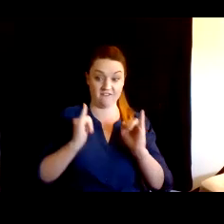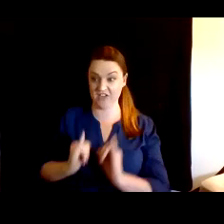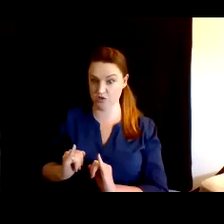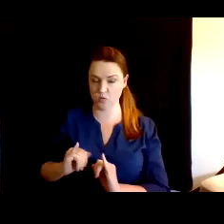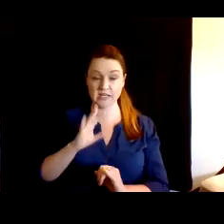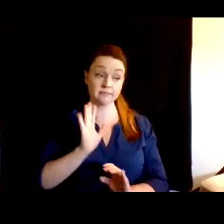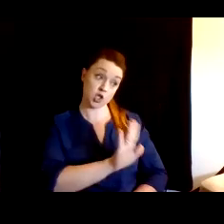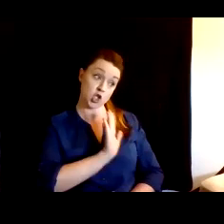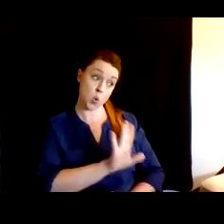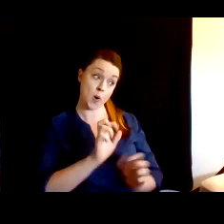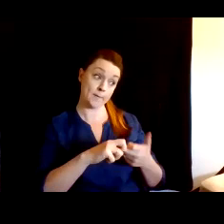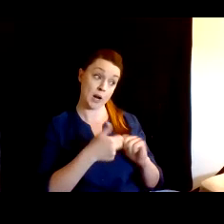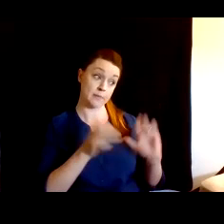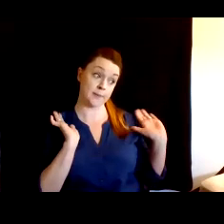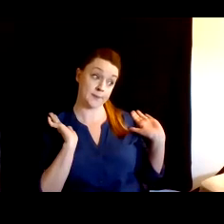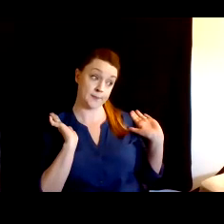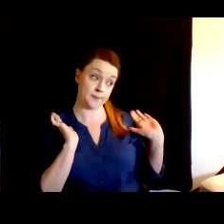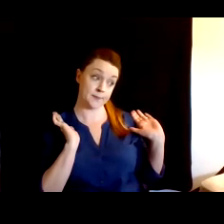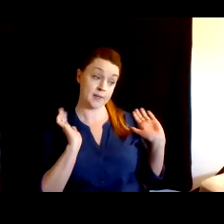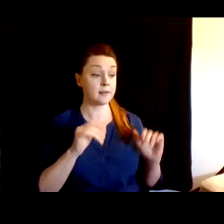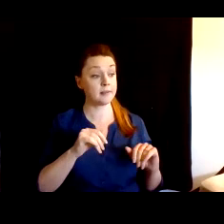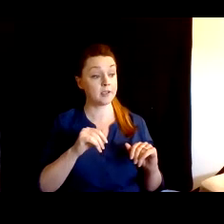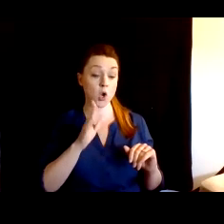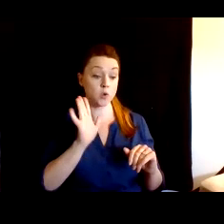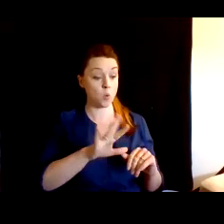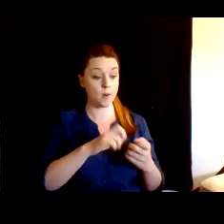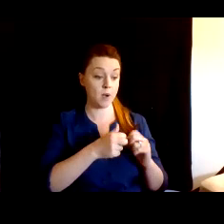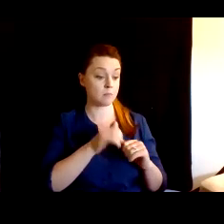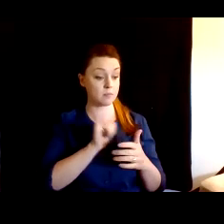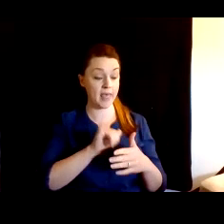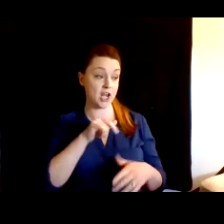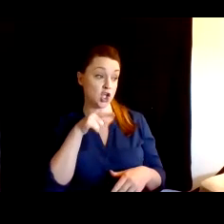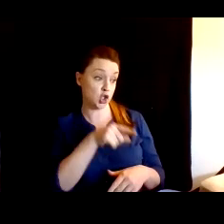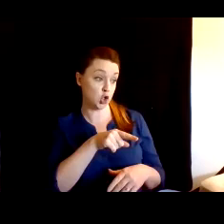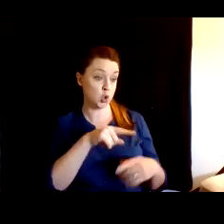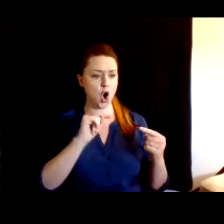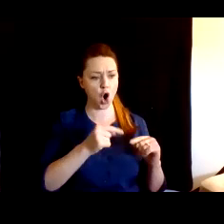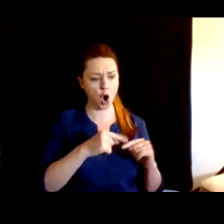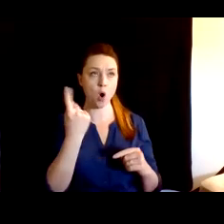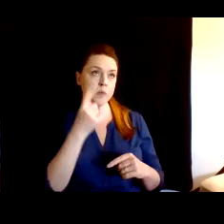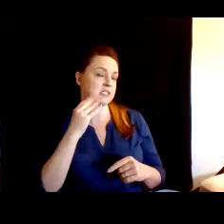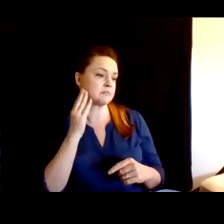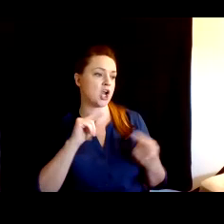well, it's your problem that you are continuously harmed or you're continuously injured.